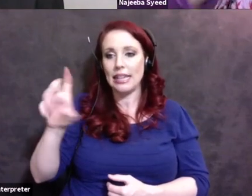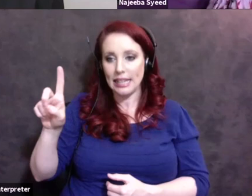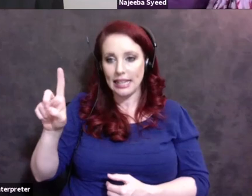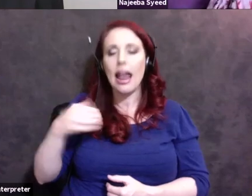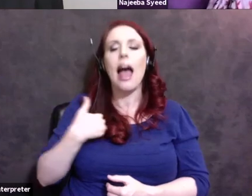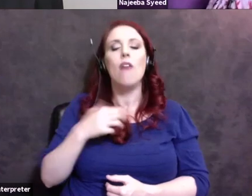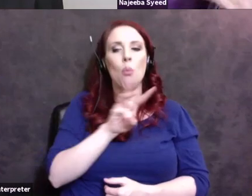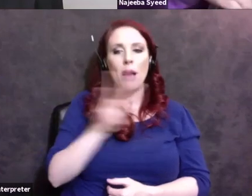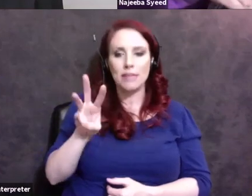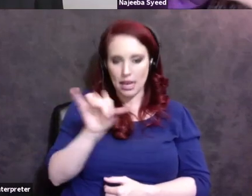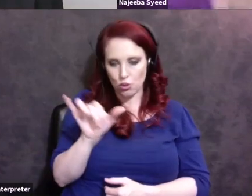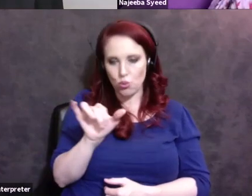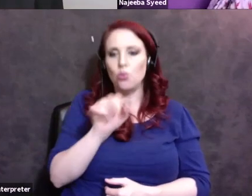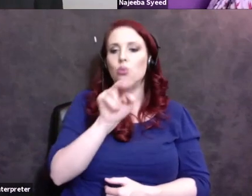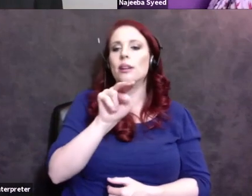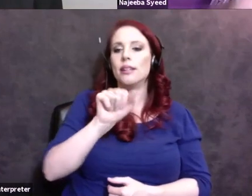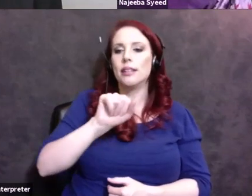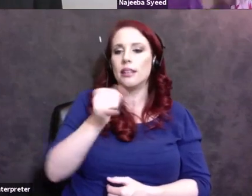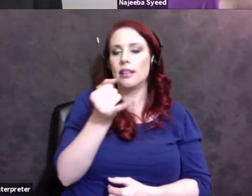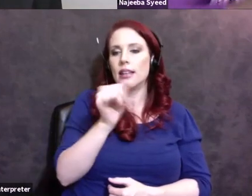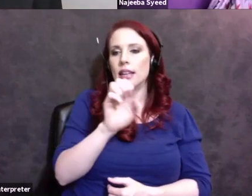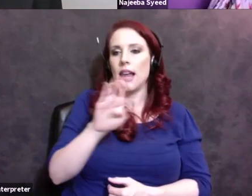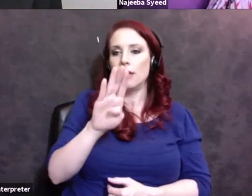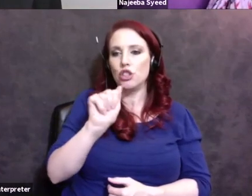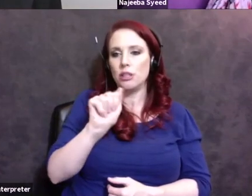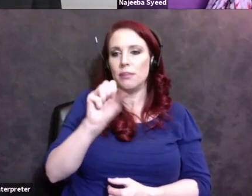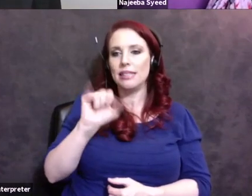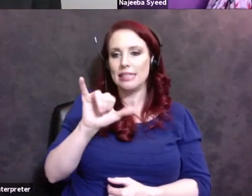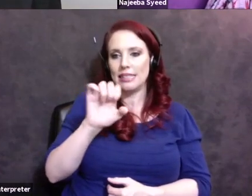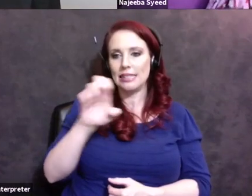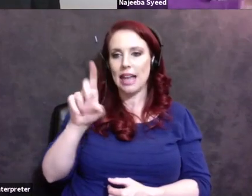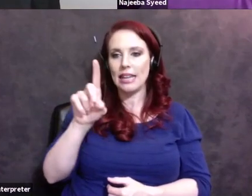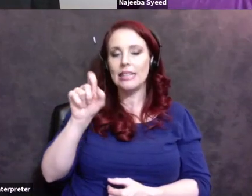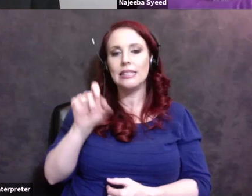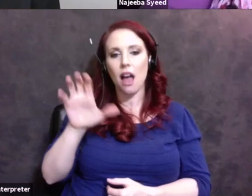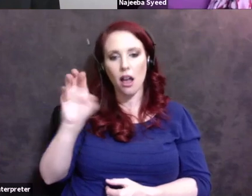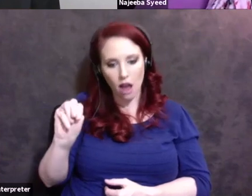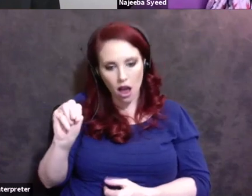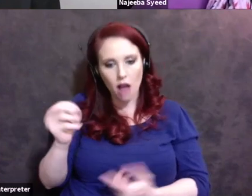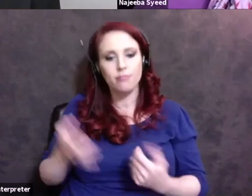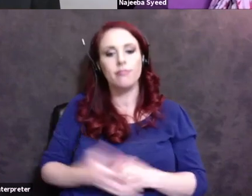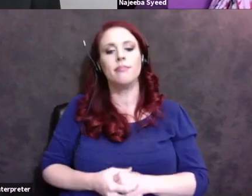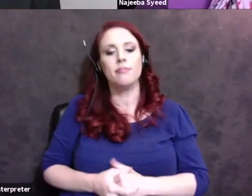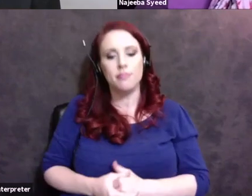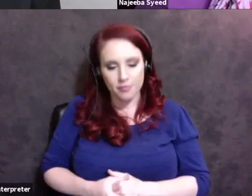You can do direct inquiries and the speaking company and others help bring it to me.